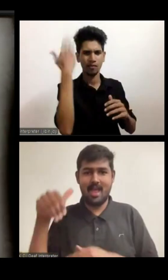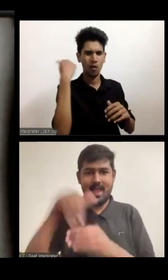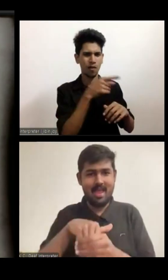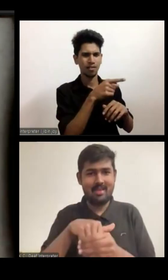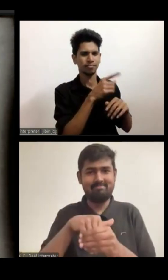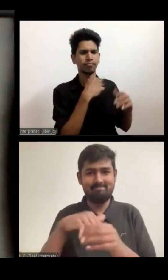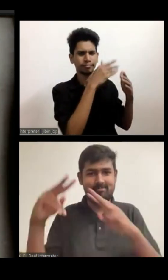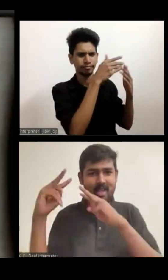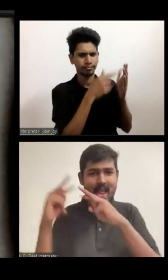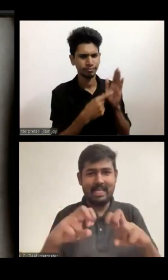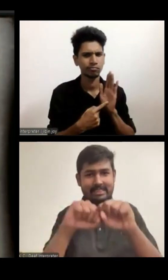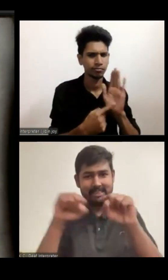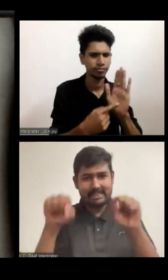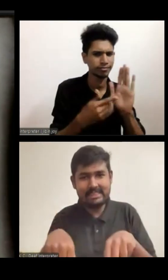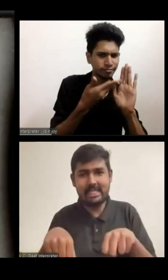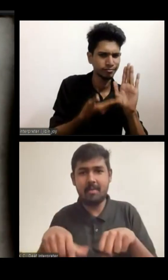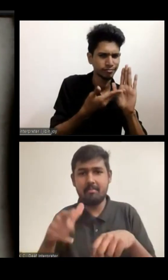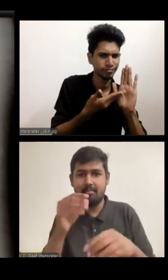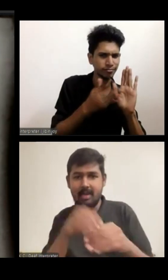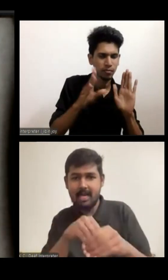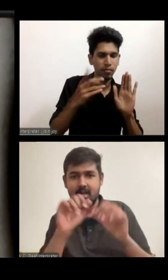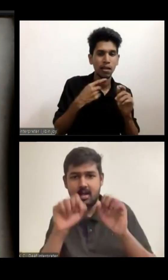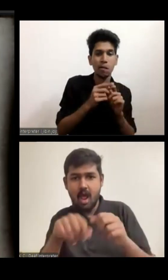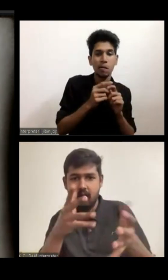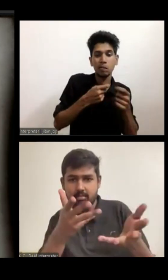many number of users who are trying to boost the application with the help of TalkBack.